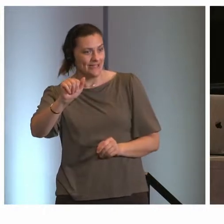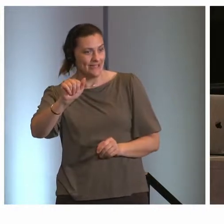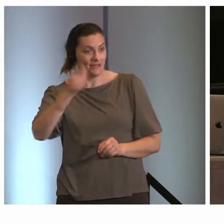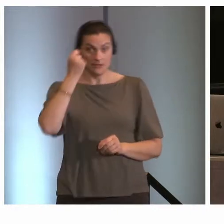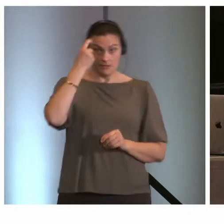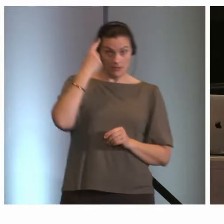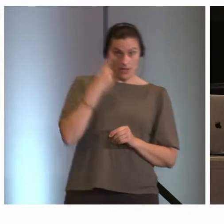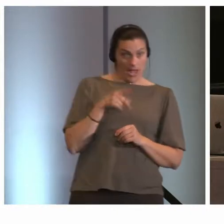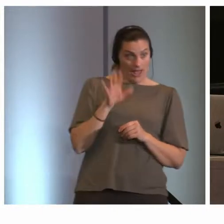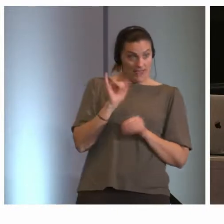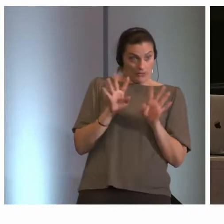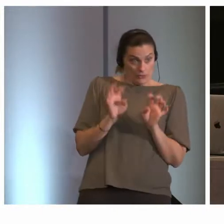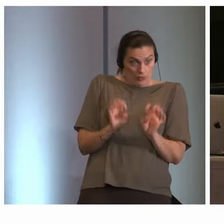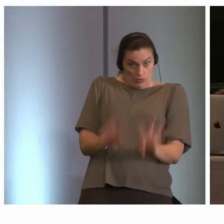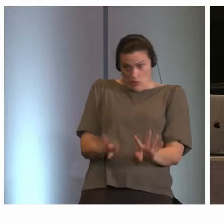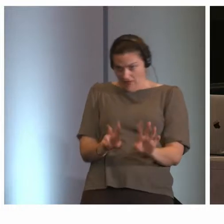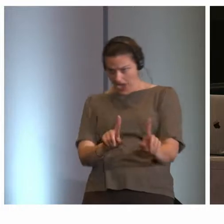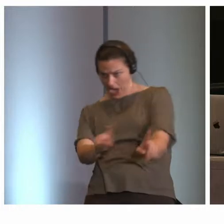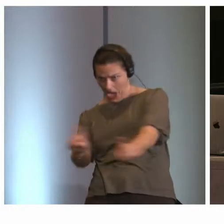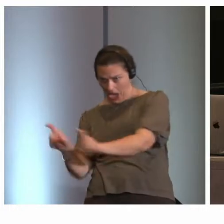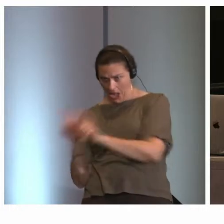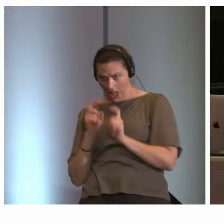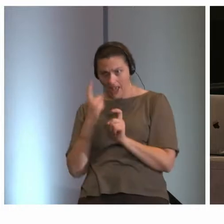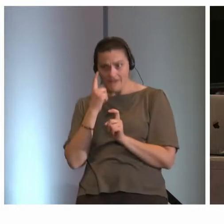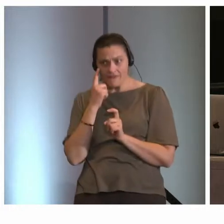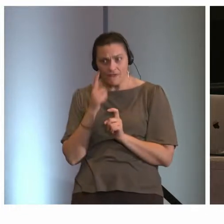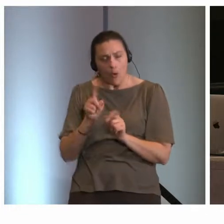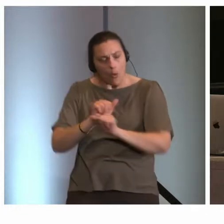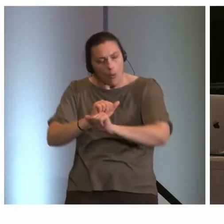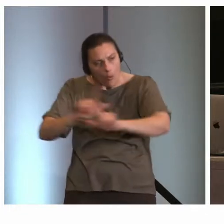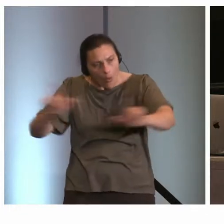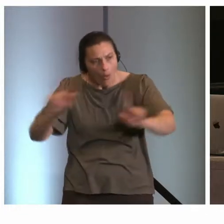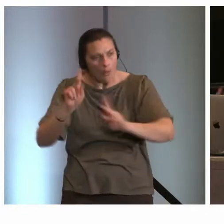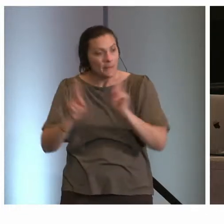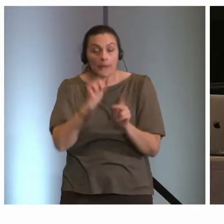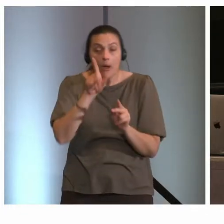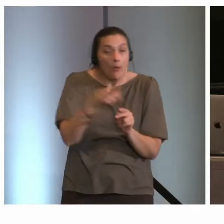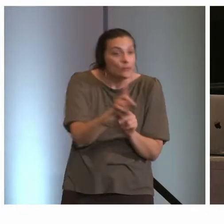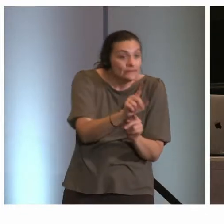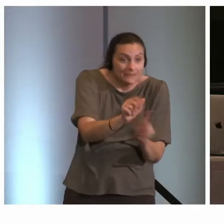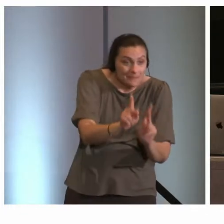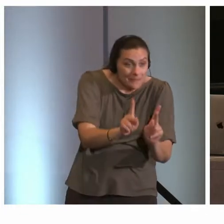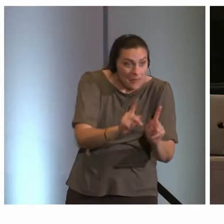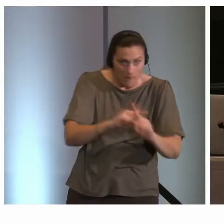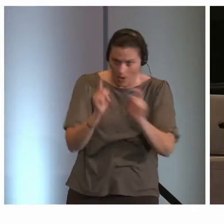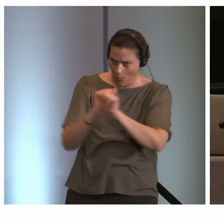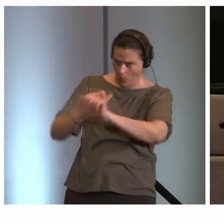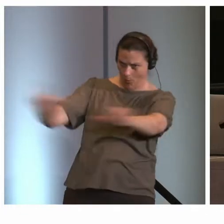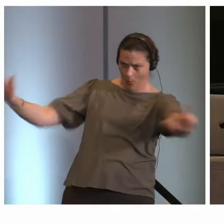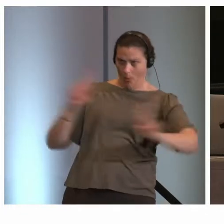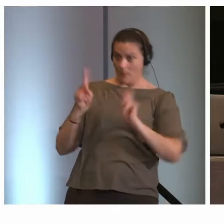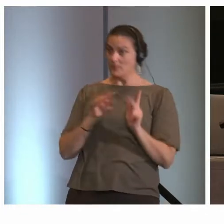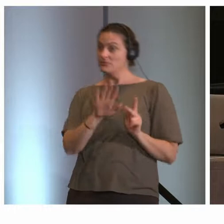that represent disability. And this is not -- it's not a question that what is asked of the disabled.